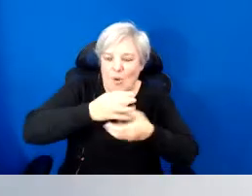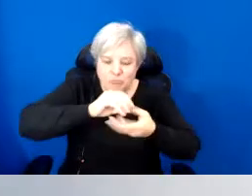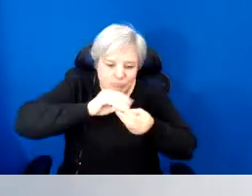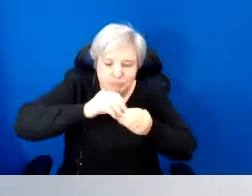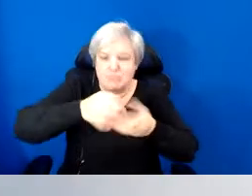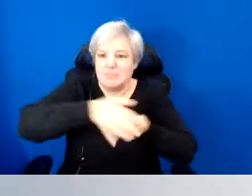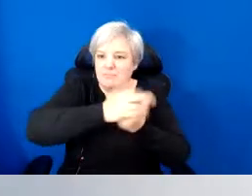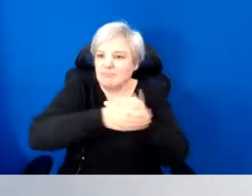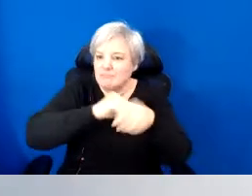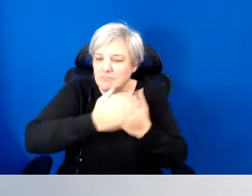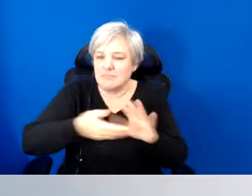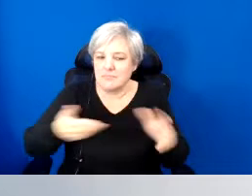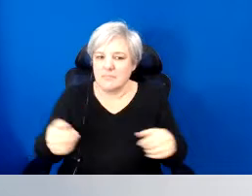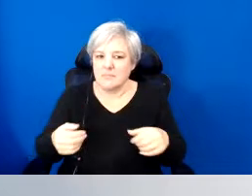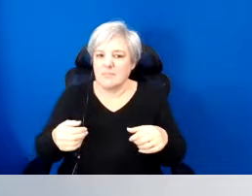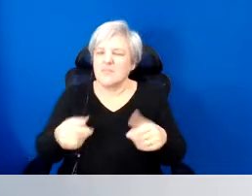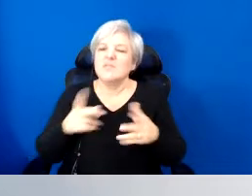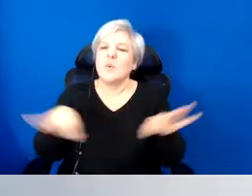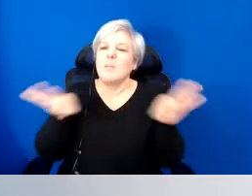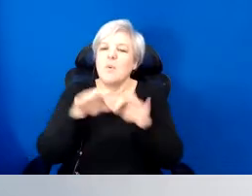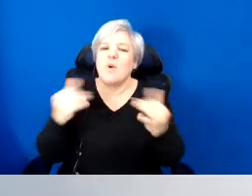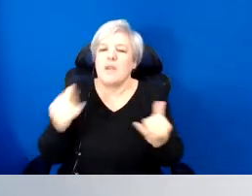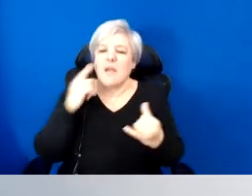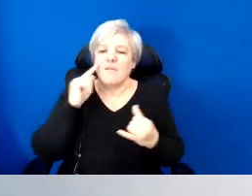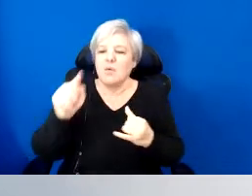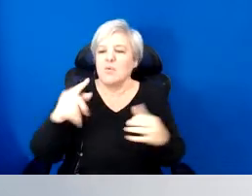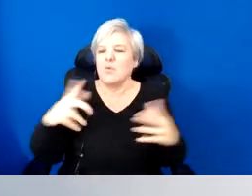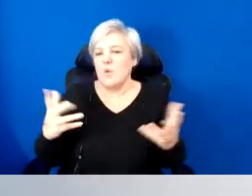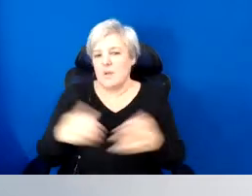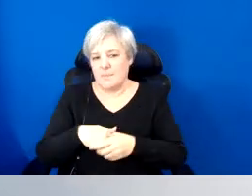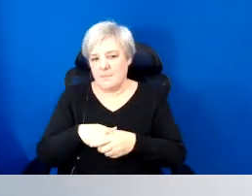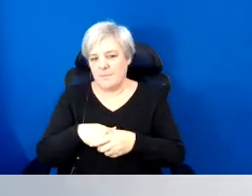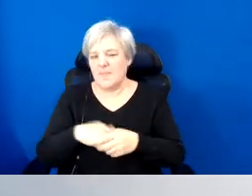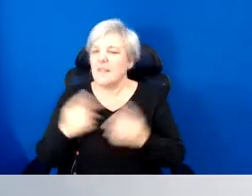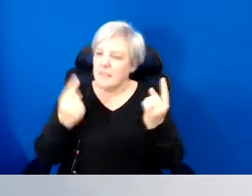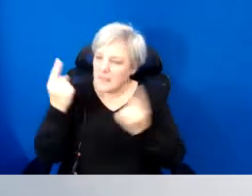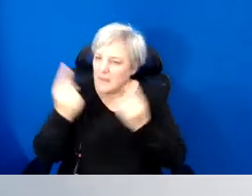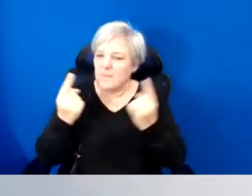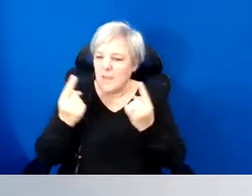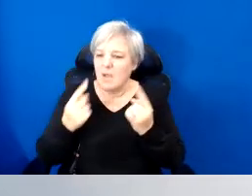What became important? Keep in mind that things we initially identified